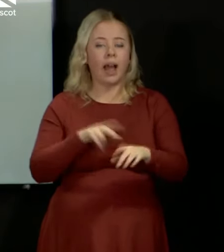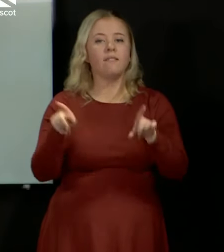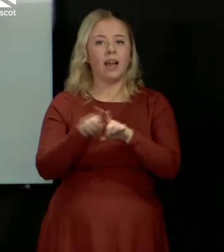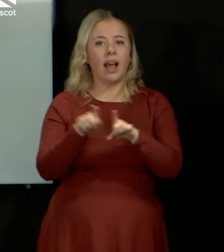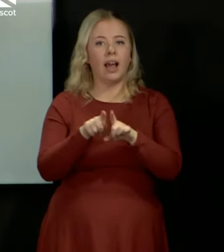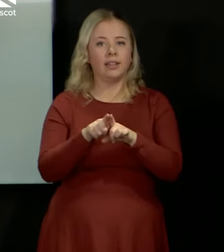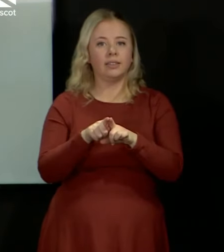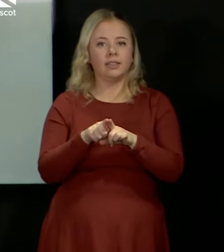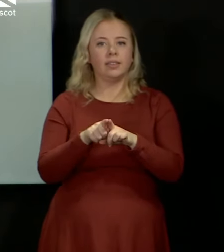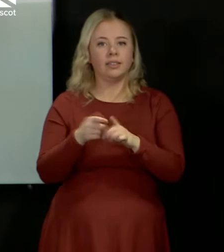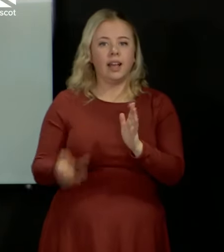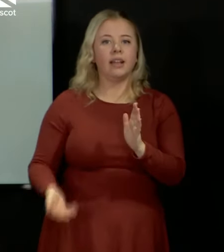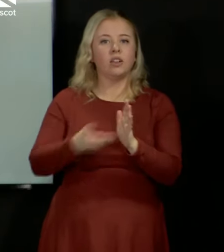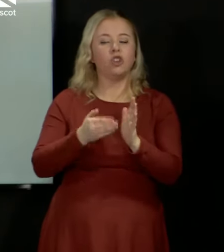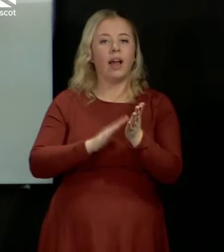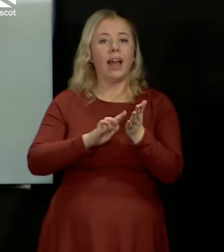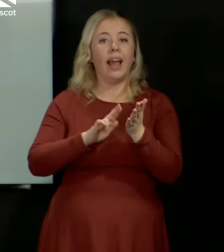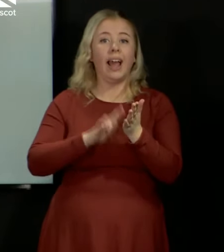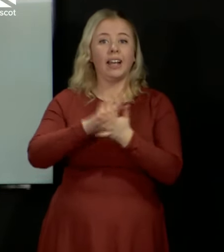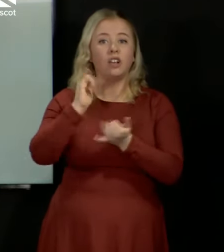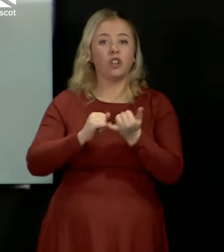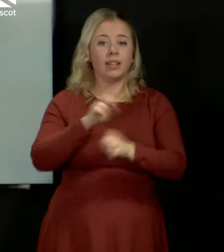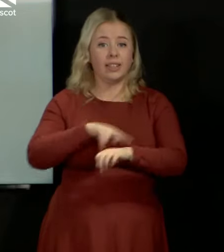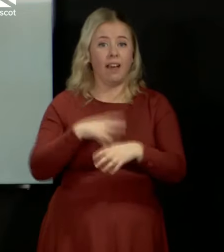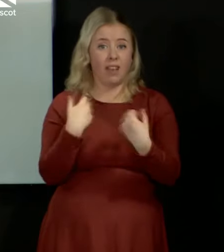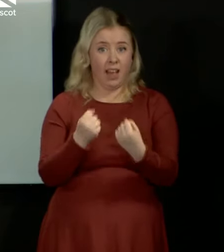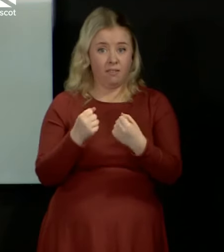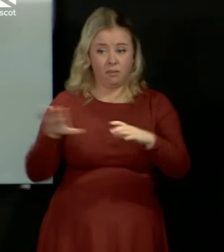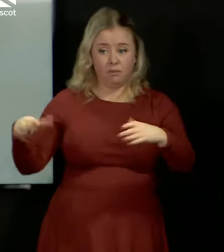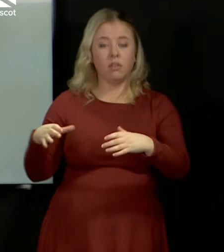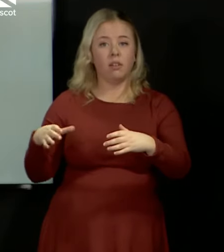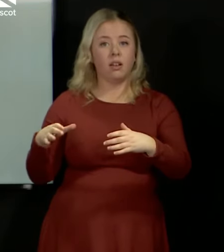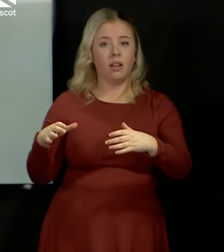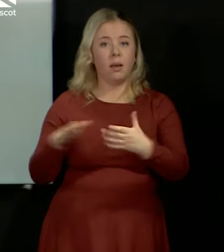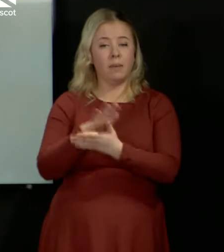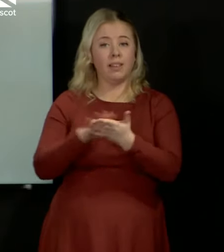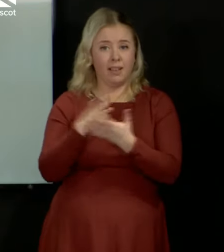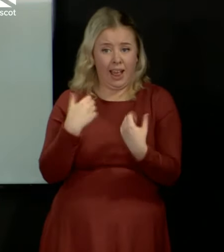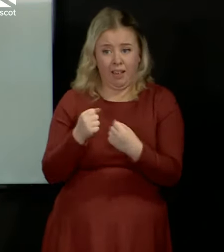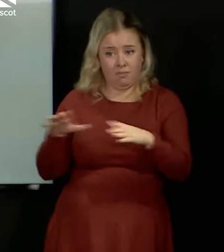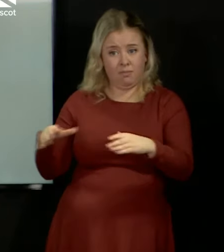the additional NHS staff that we have on offer for them, then that offer is there and some